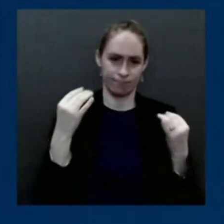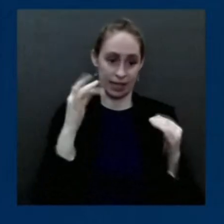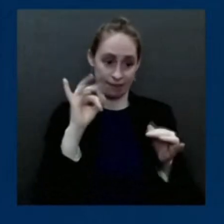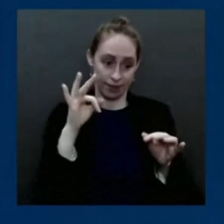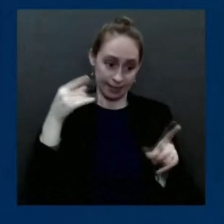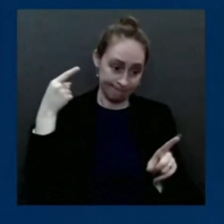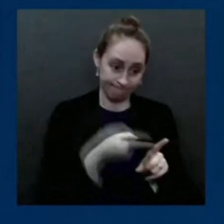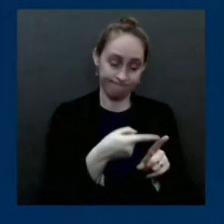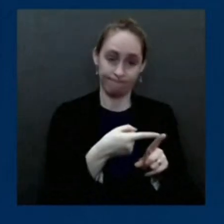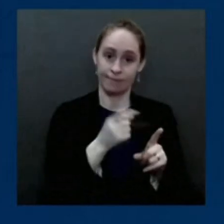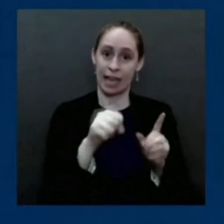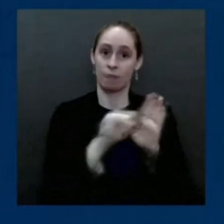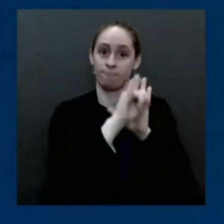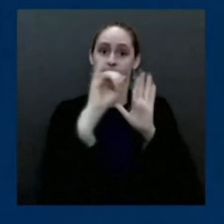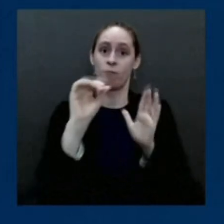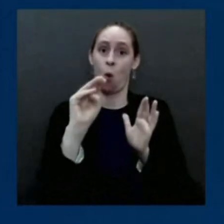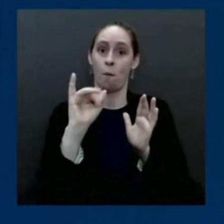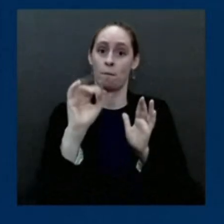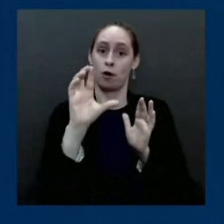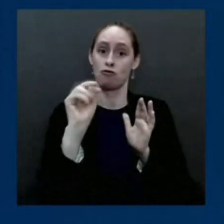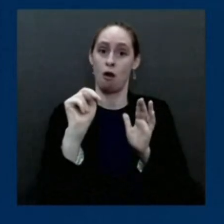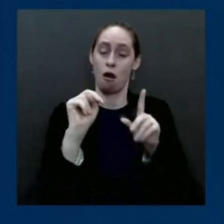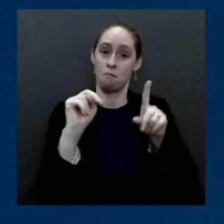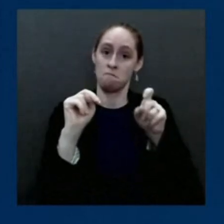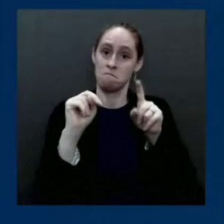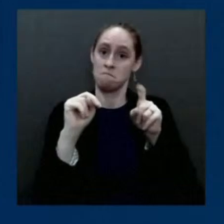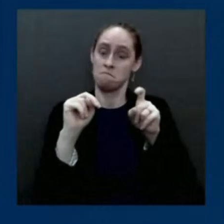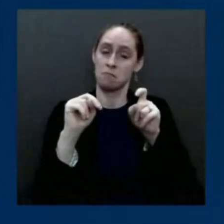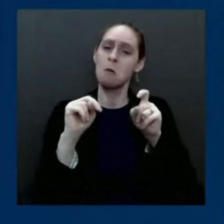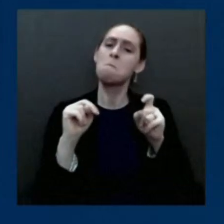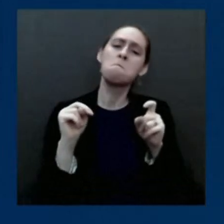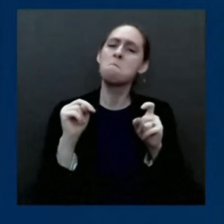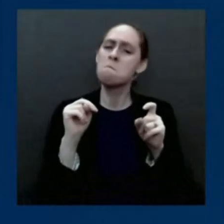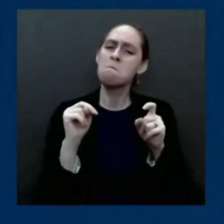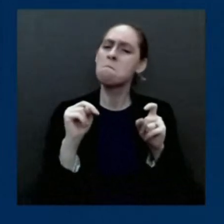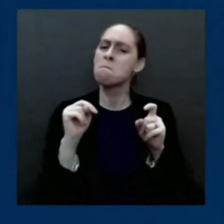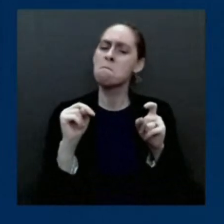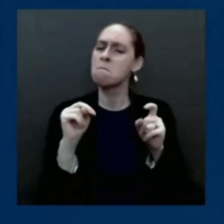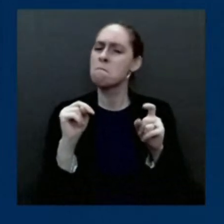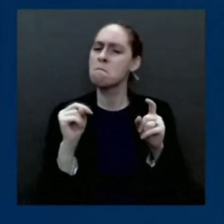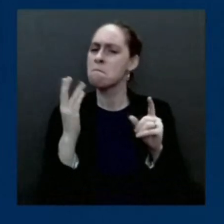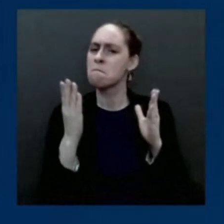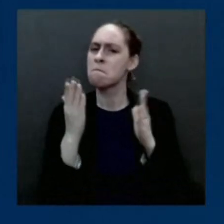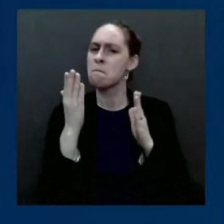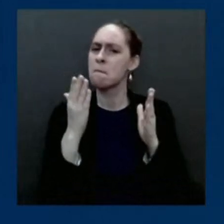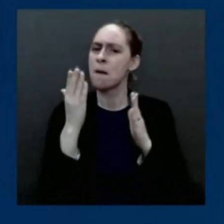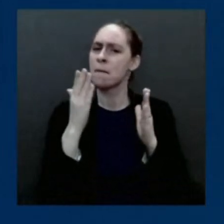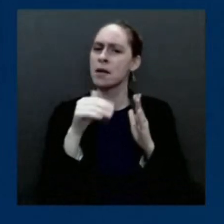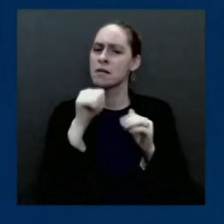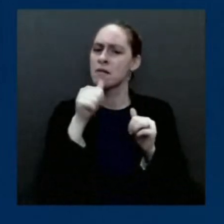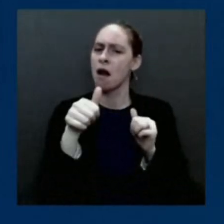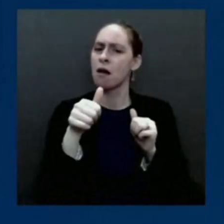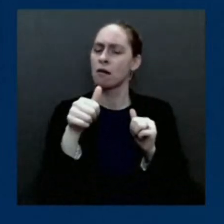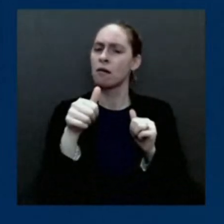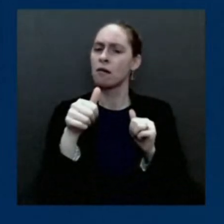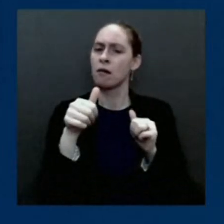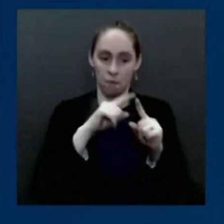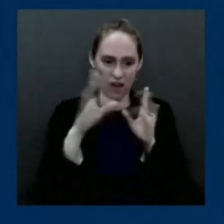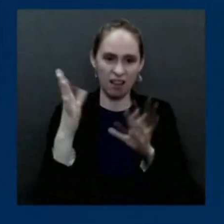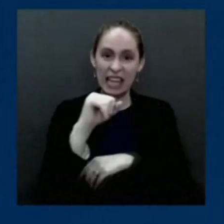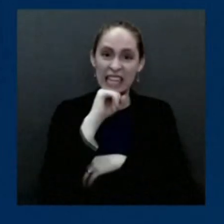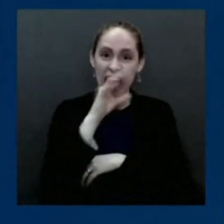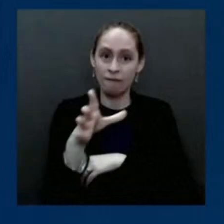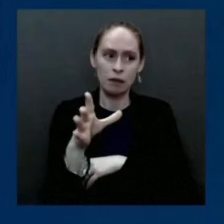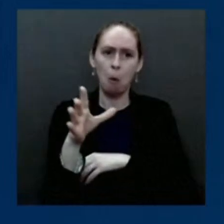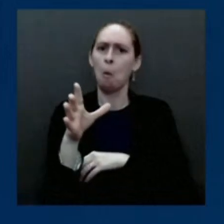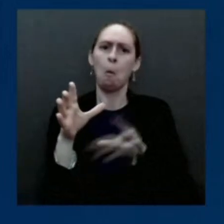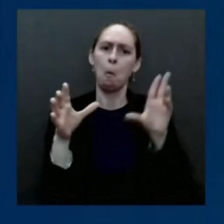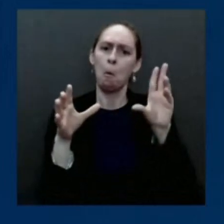OMICRON IN SOME OF THE TESTS